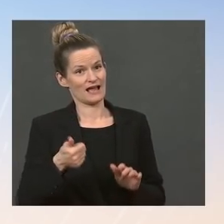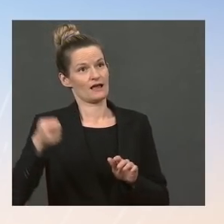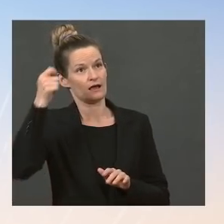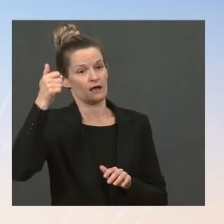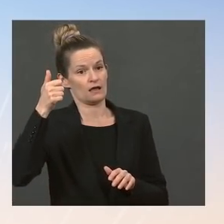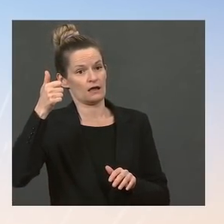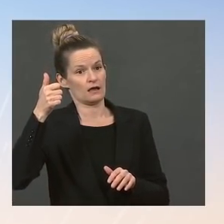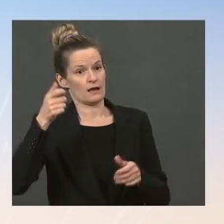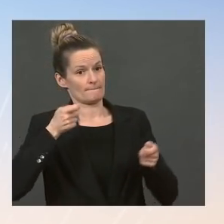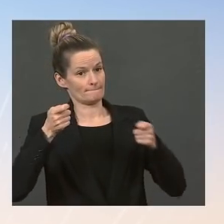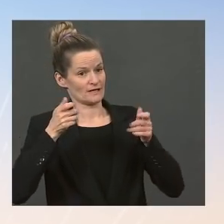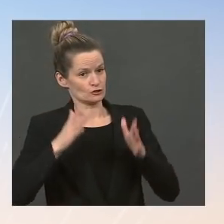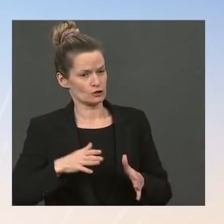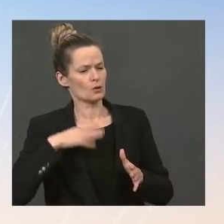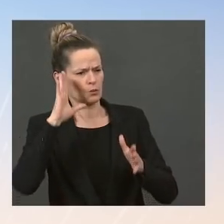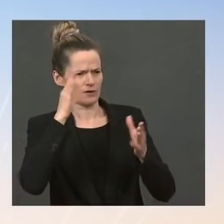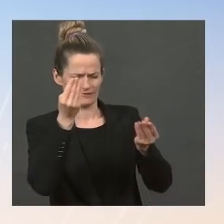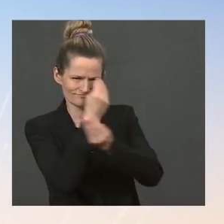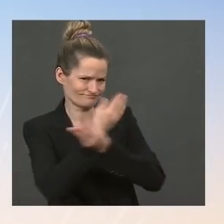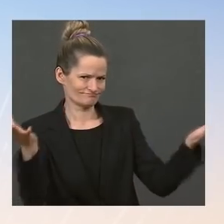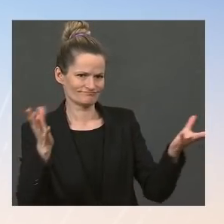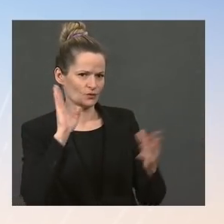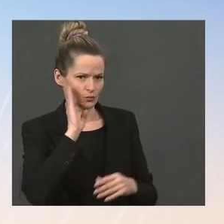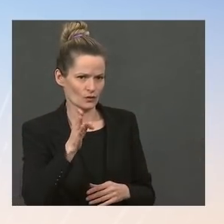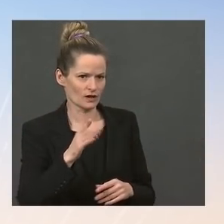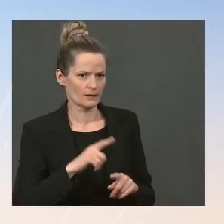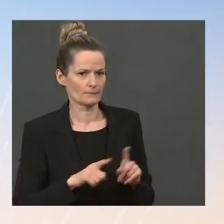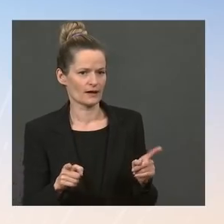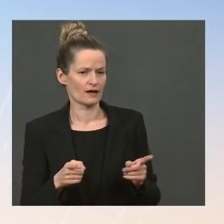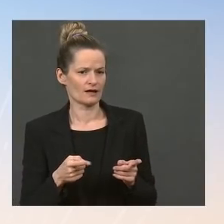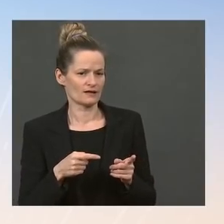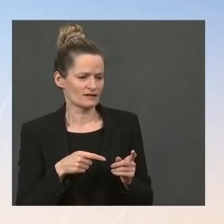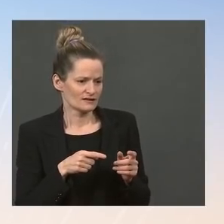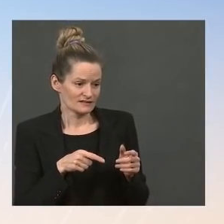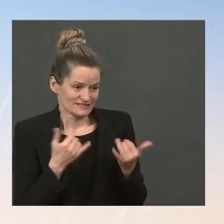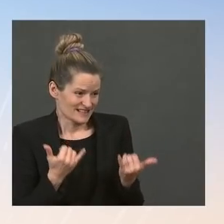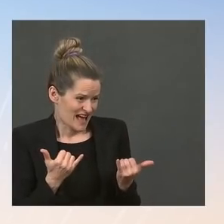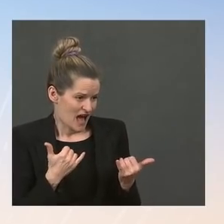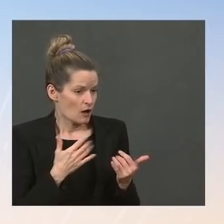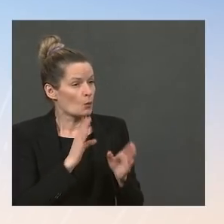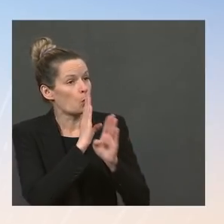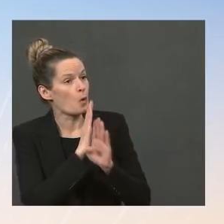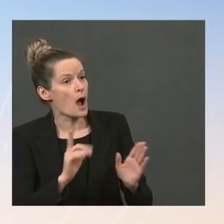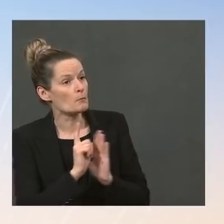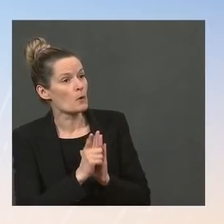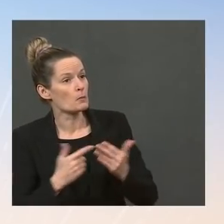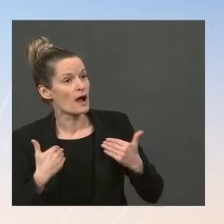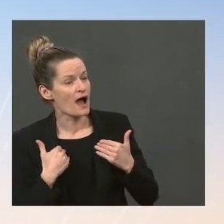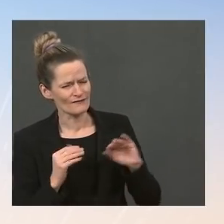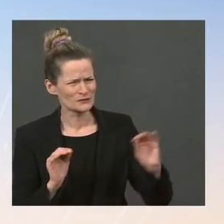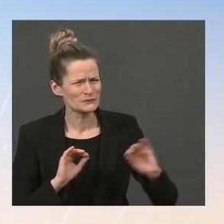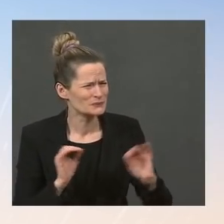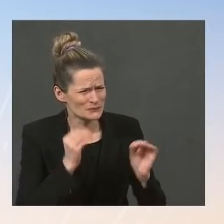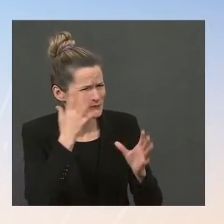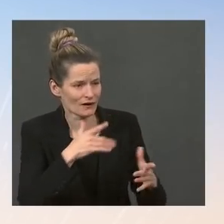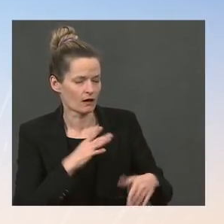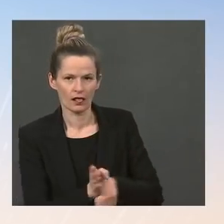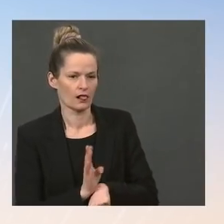I don't know that there are quiet moments around here; you may all agree with that. And that's what the President is eager to do, of course.